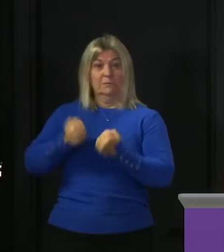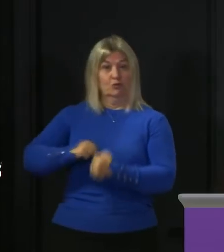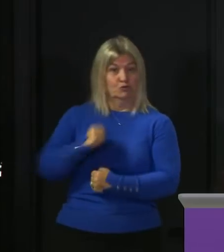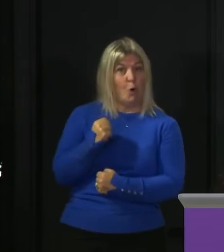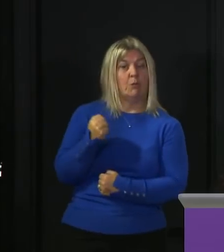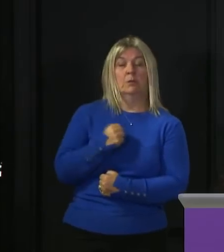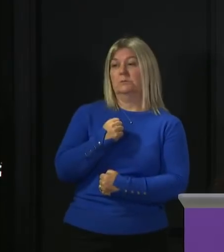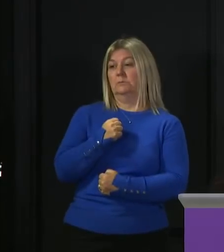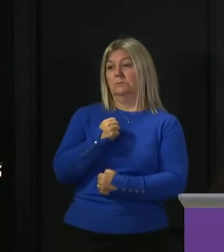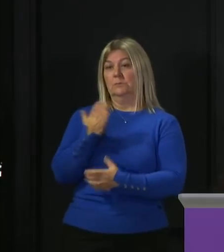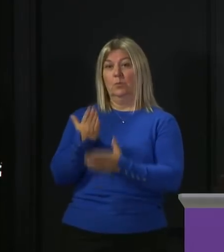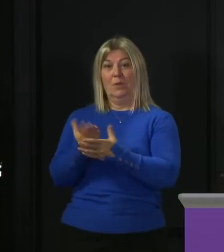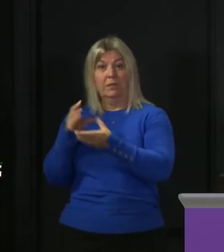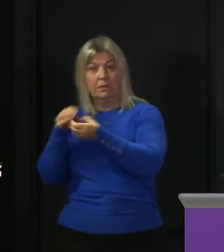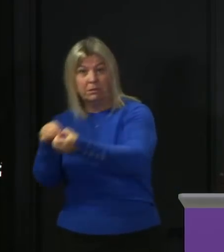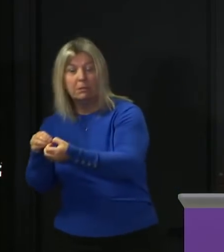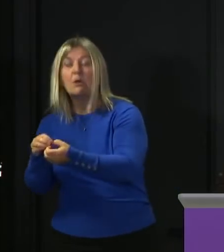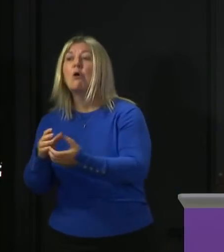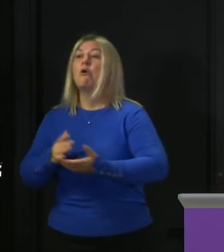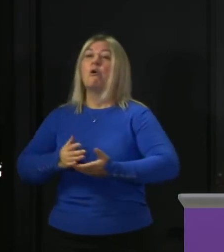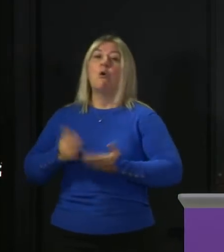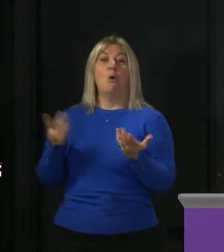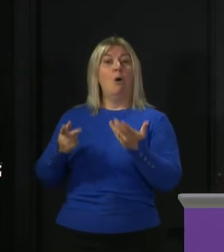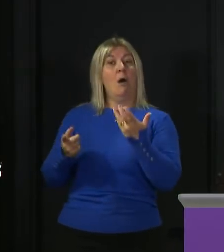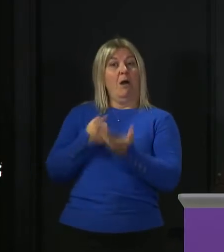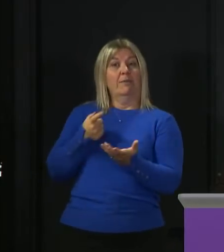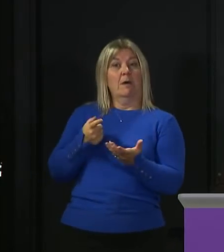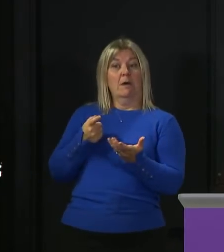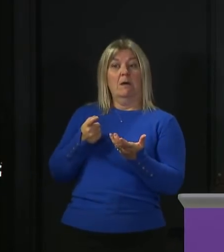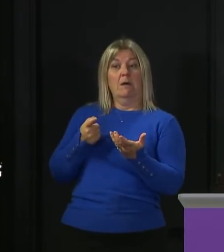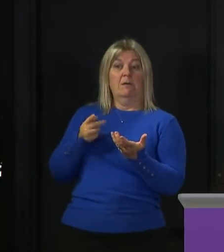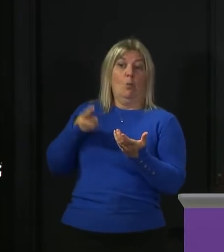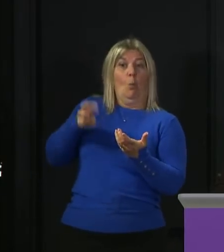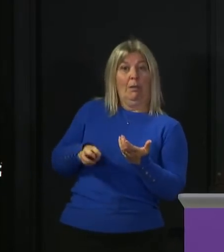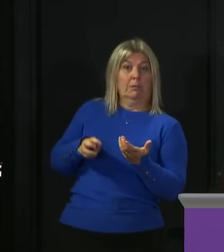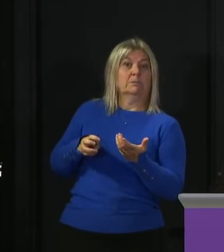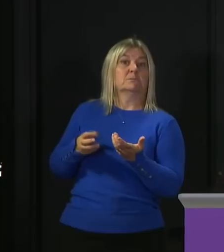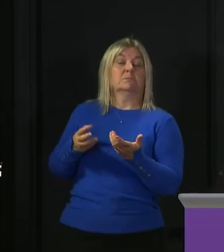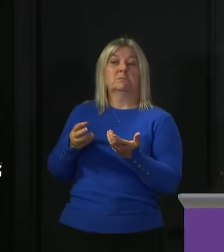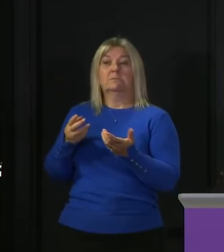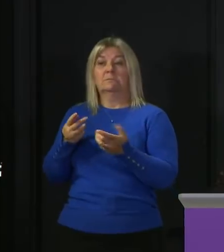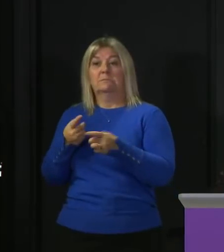with the UK Government or individually, are able to take essential health measures over